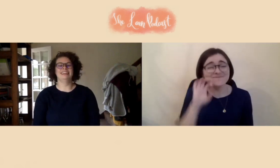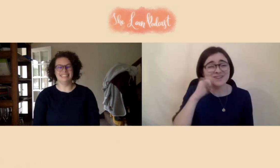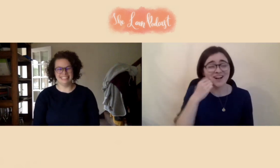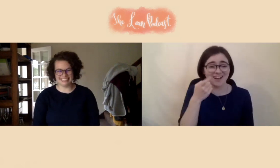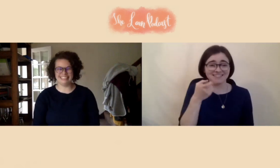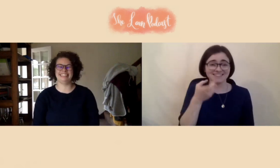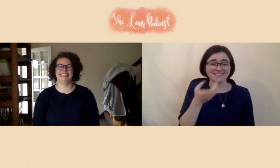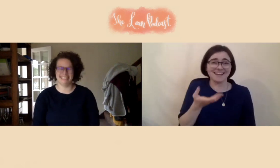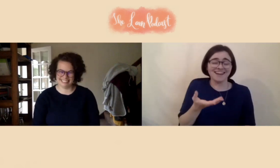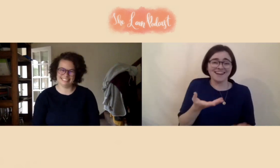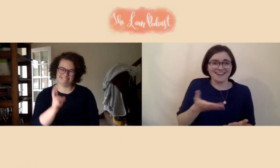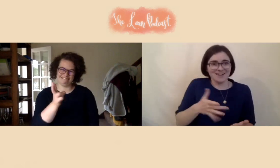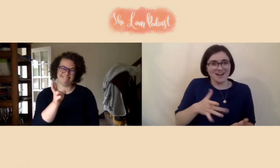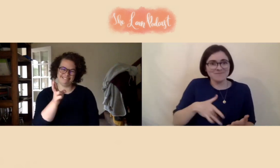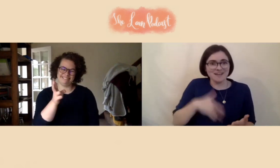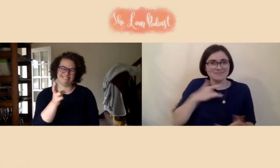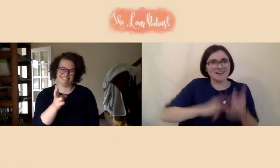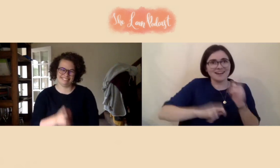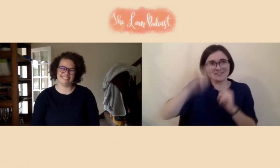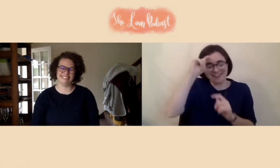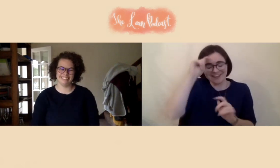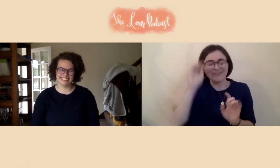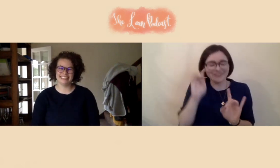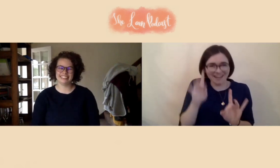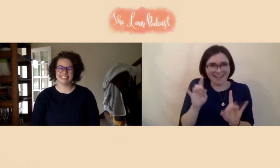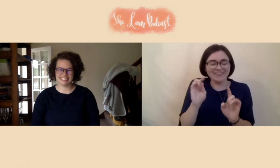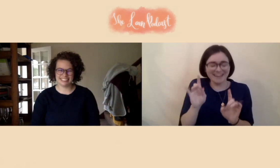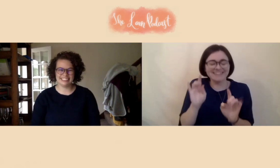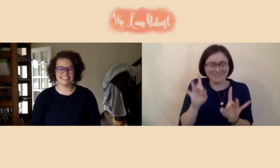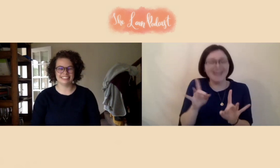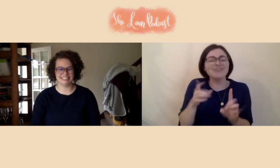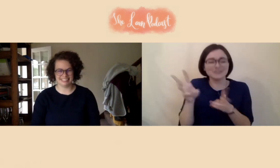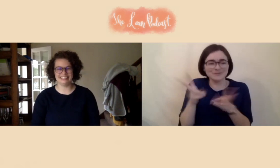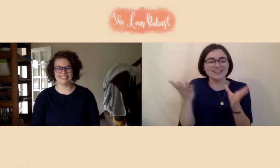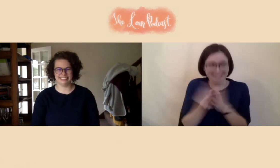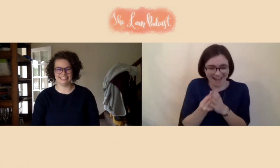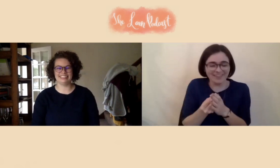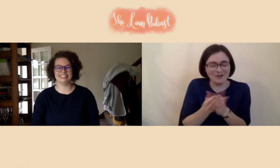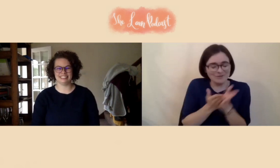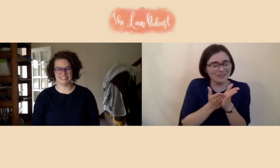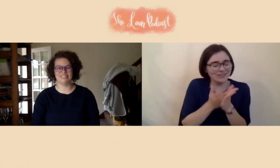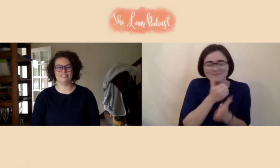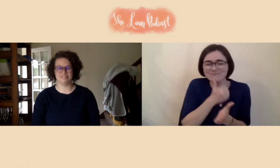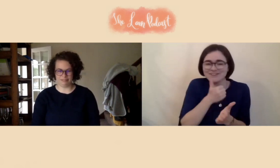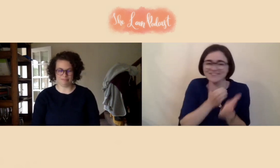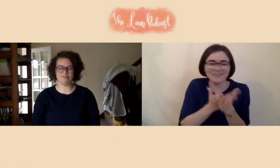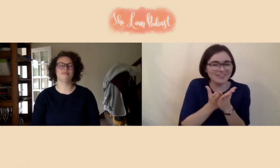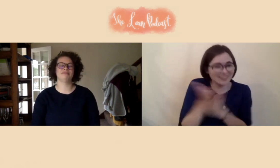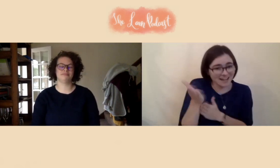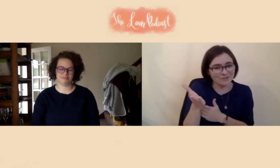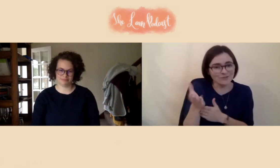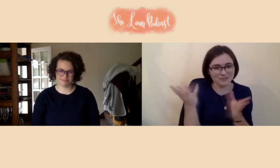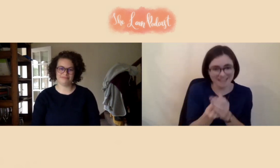it makes me think, no, Ciara, it's okay. If we just work together, we're gonna get through it together. And that's been one of the most important things